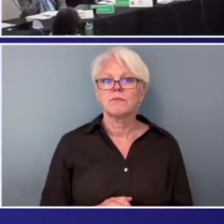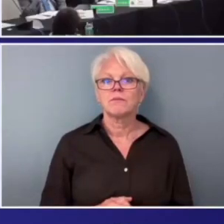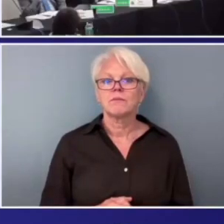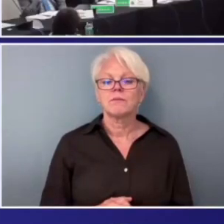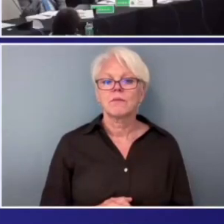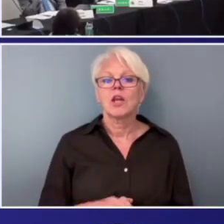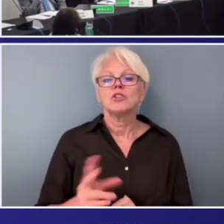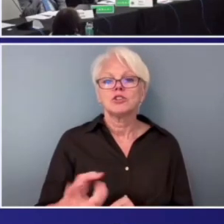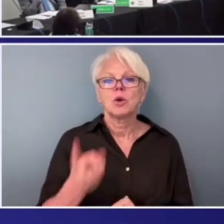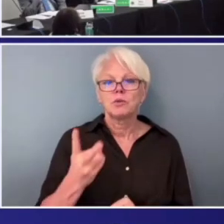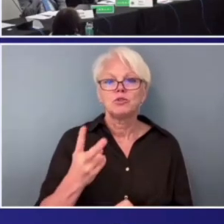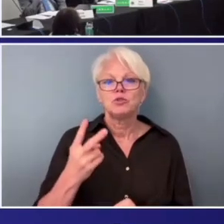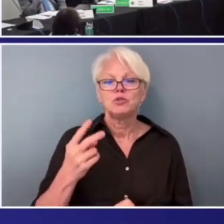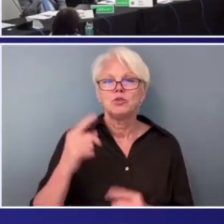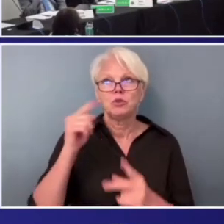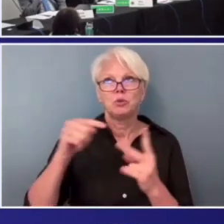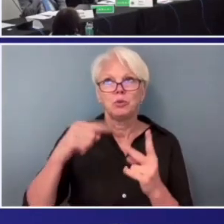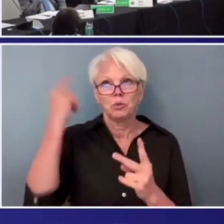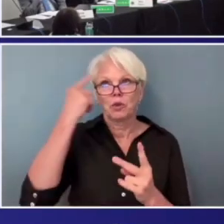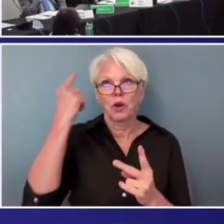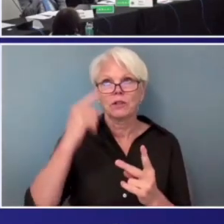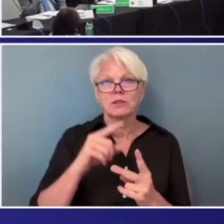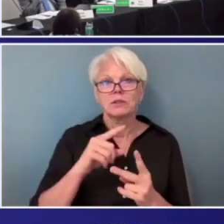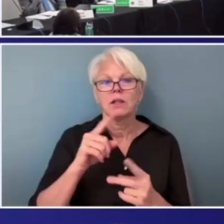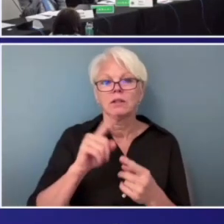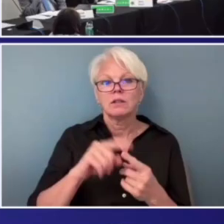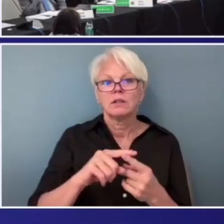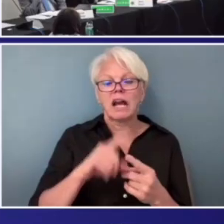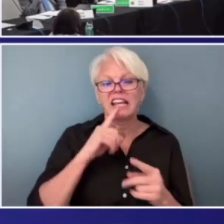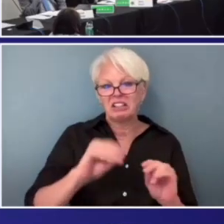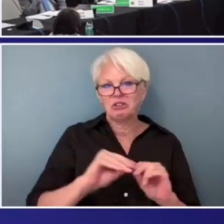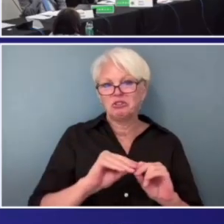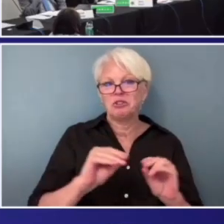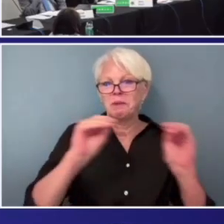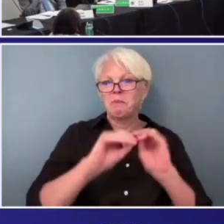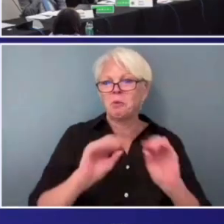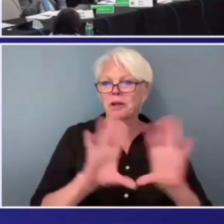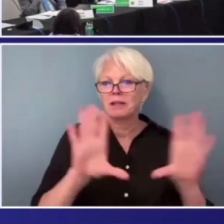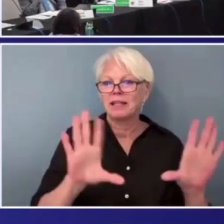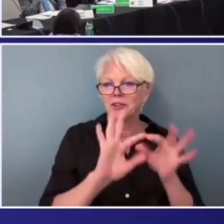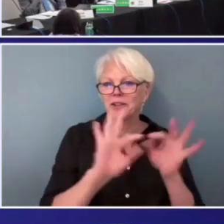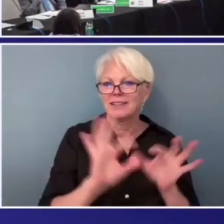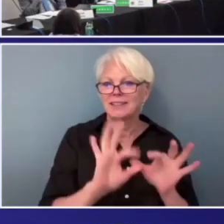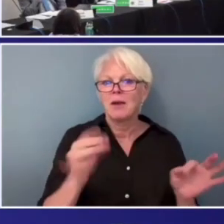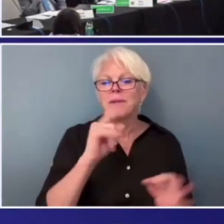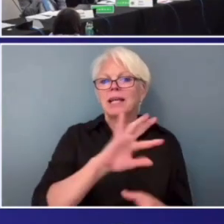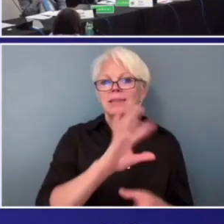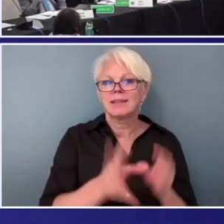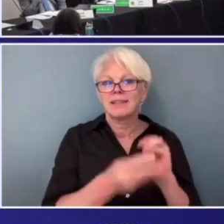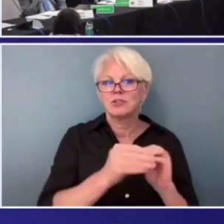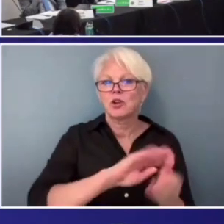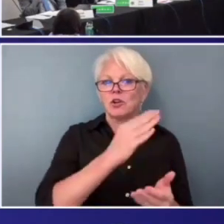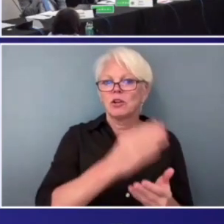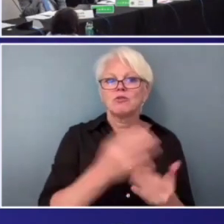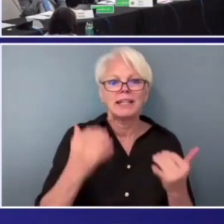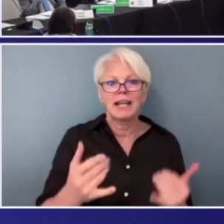One, I think that probably needs to be clarified in the text because it's the total amount. Right now, it says the total amount of the borrower's